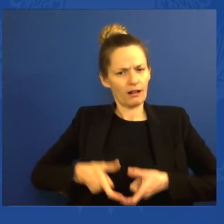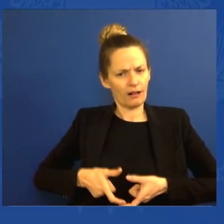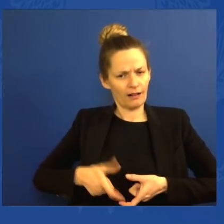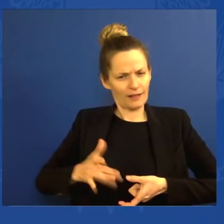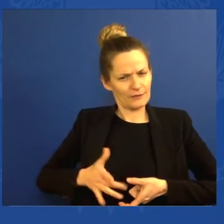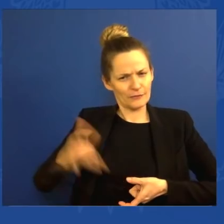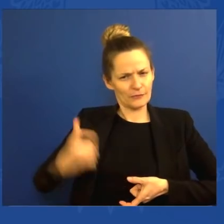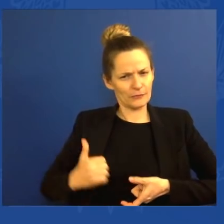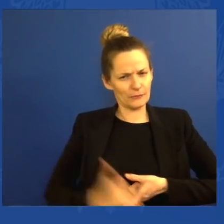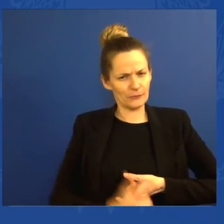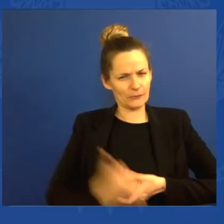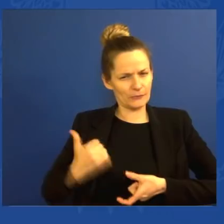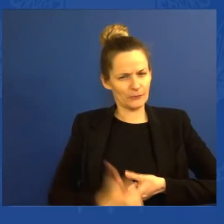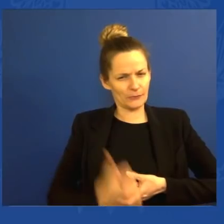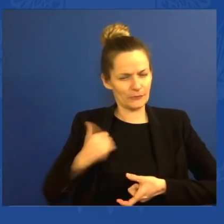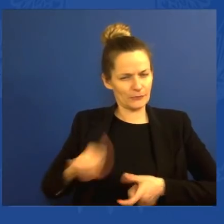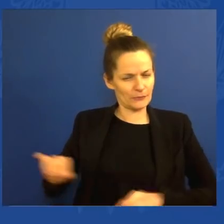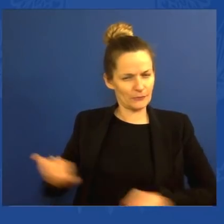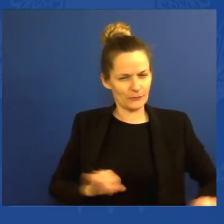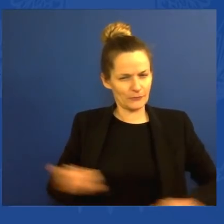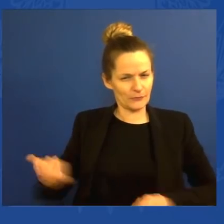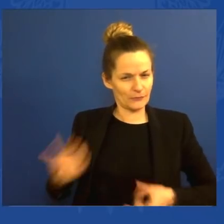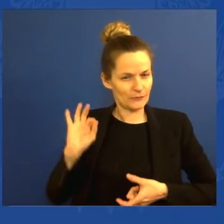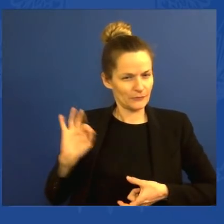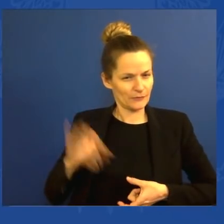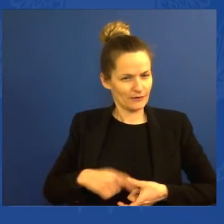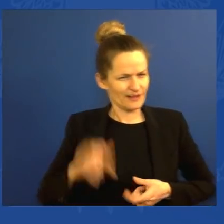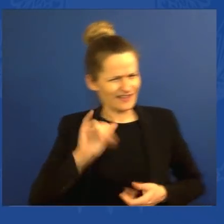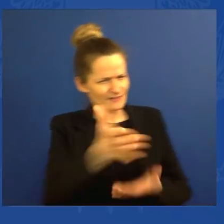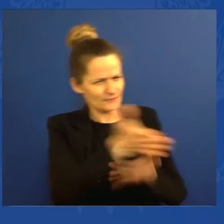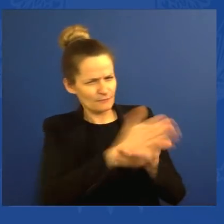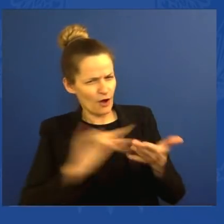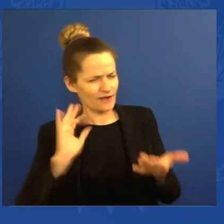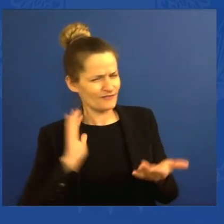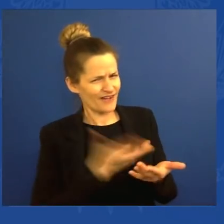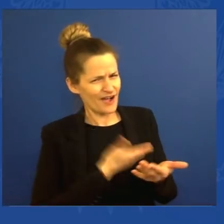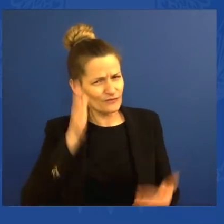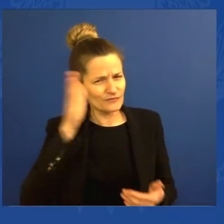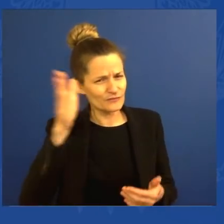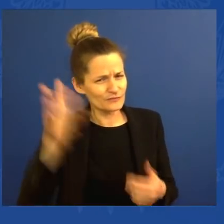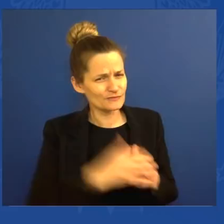It's a key part of a Midwestern microelectronics corridor,